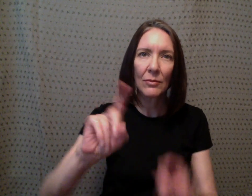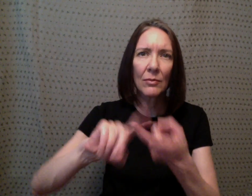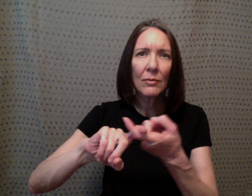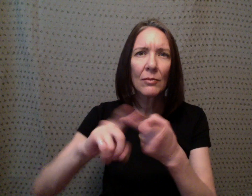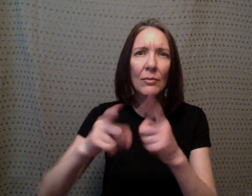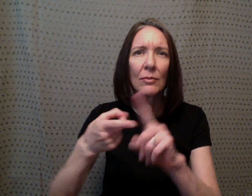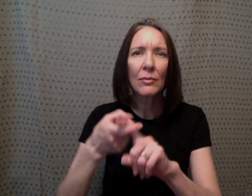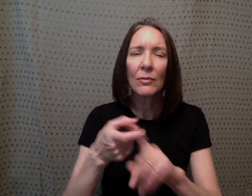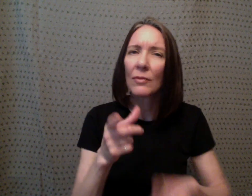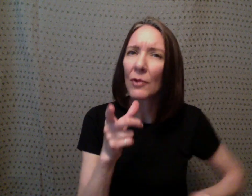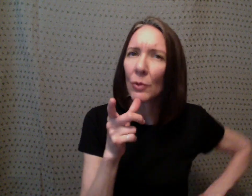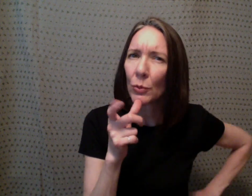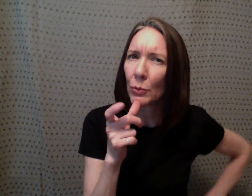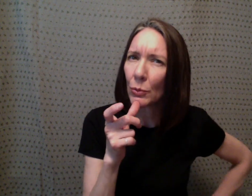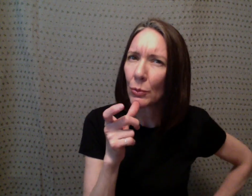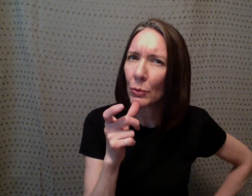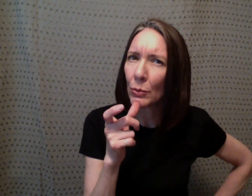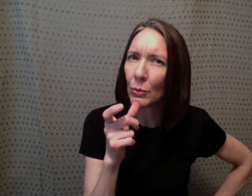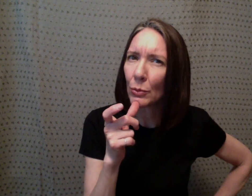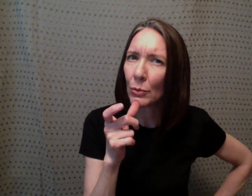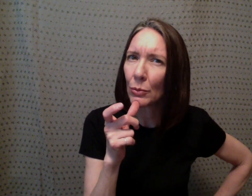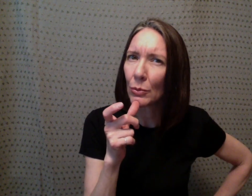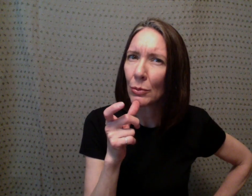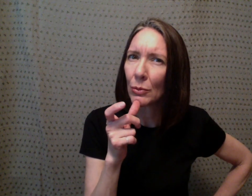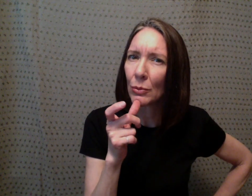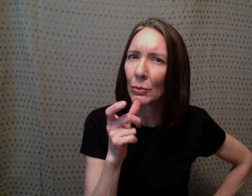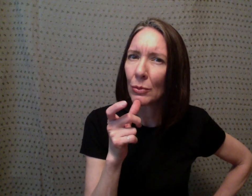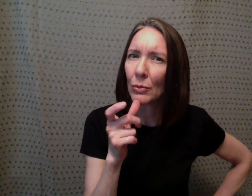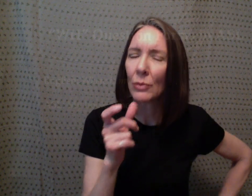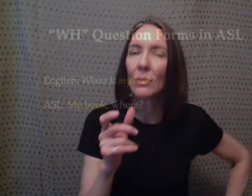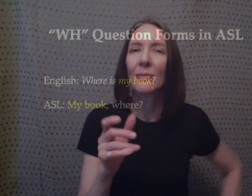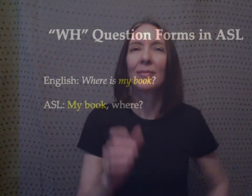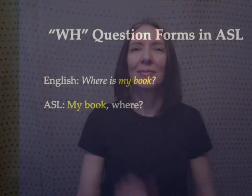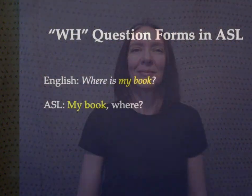Your friend who?